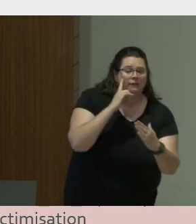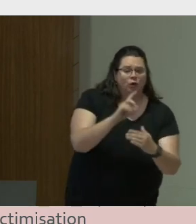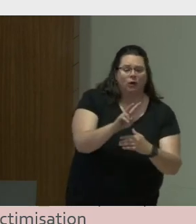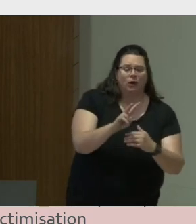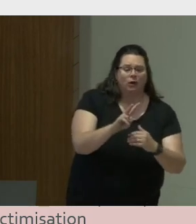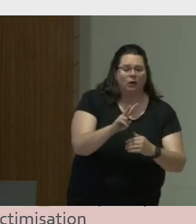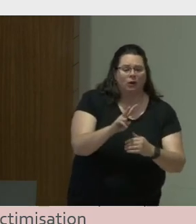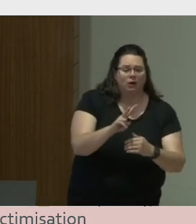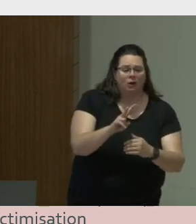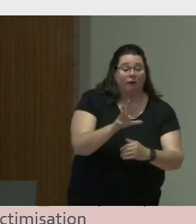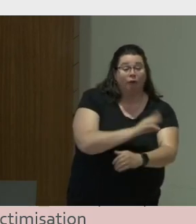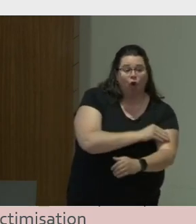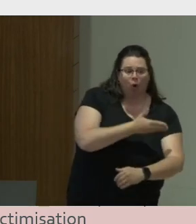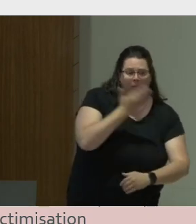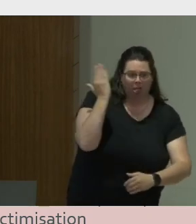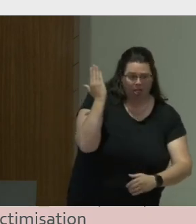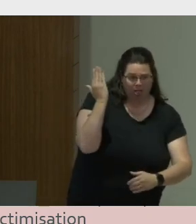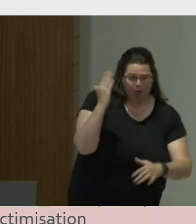selective prevention.